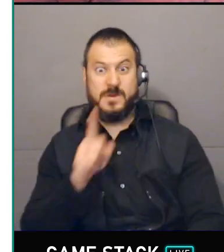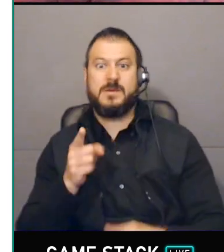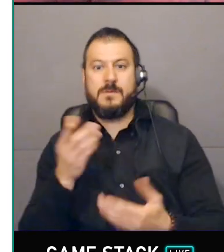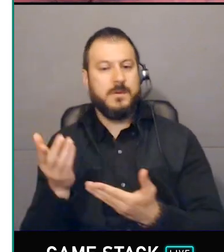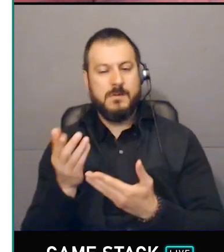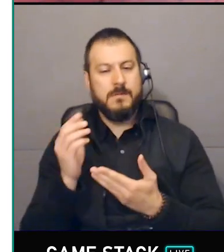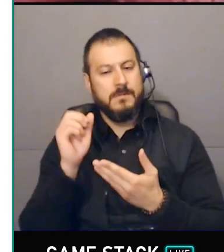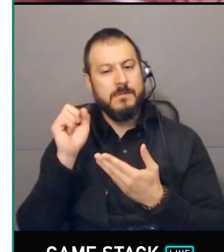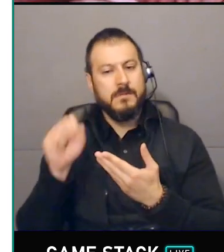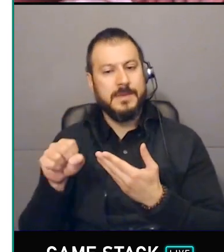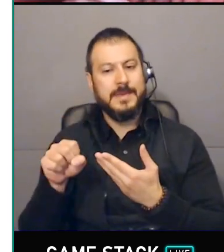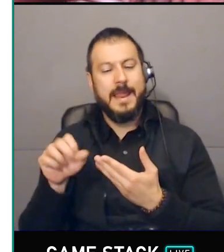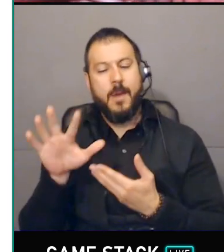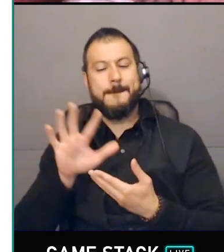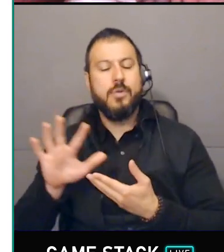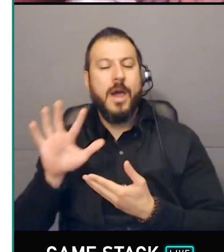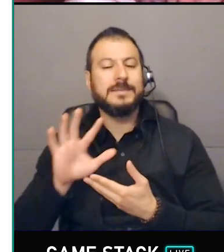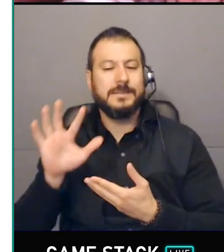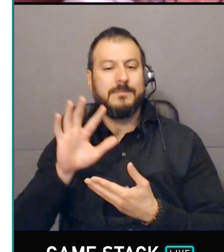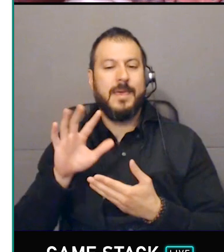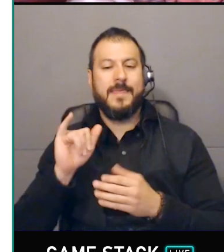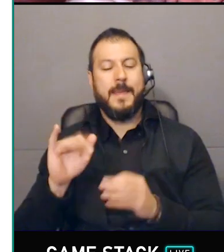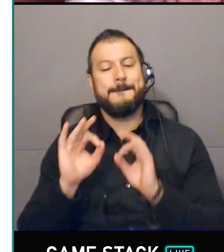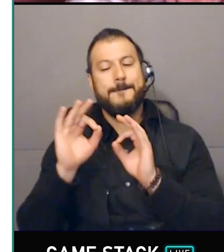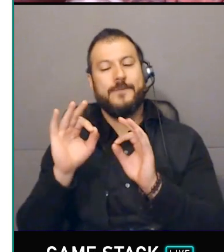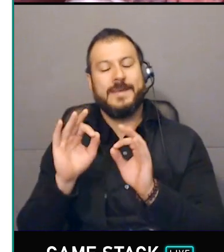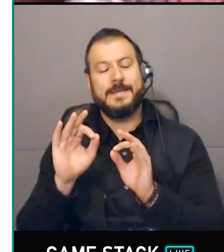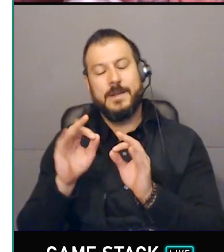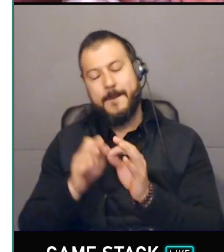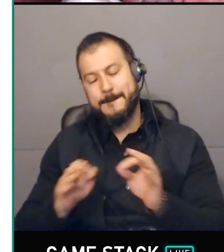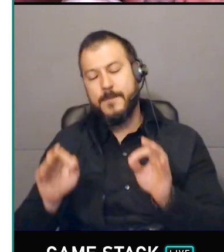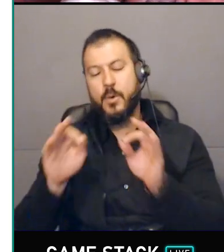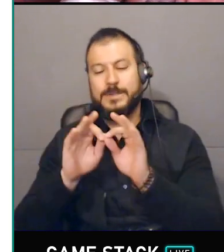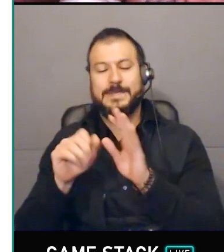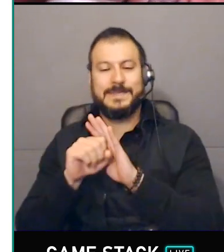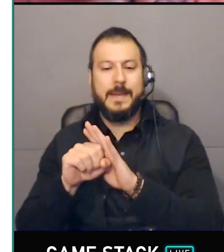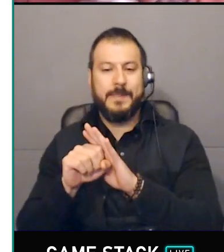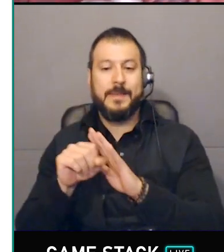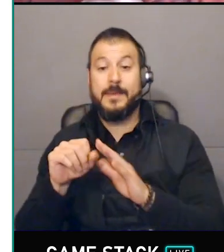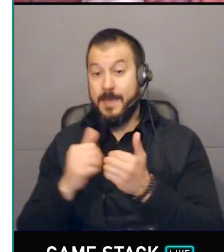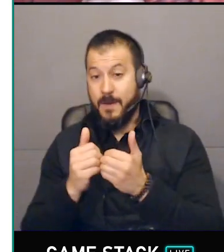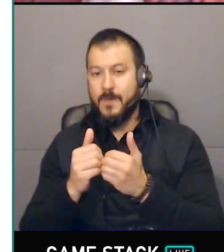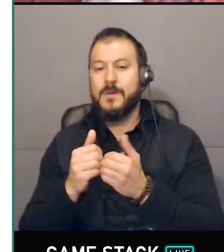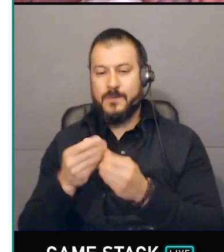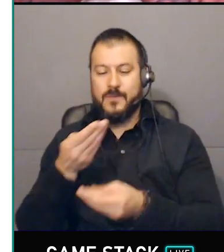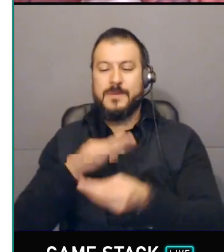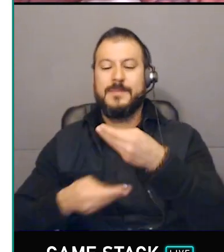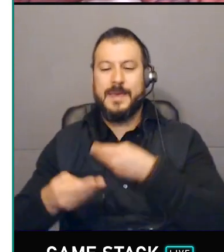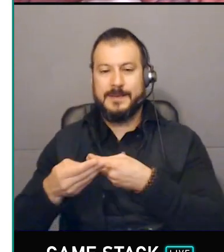We could just approximate the perfect importance sampling, and we do this by replacing this integral here with